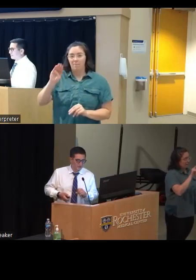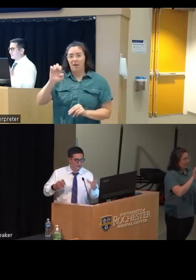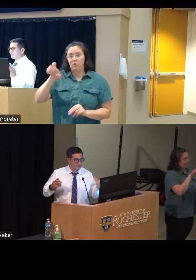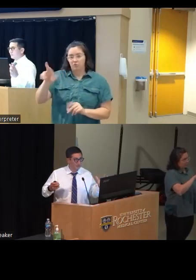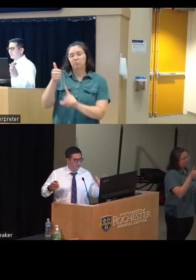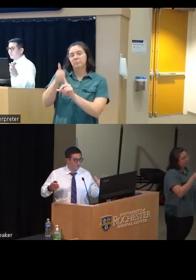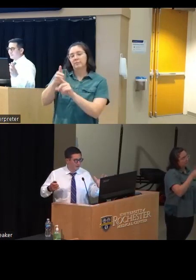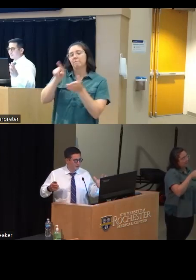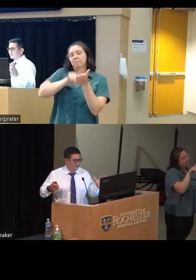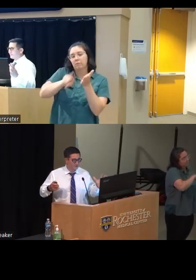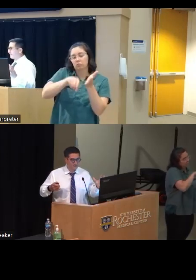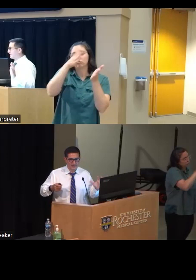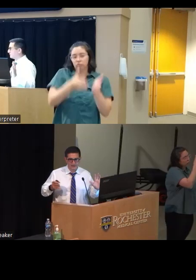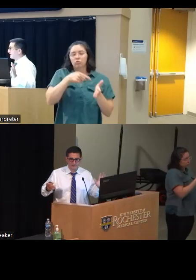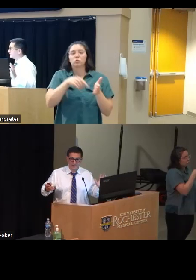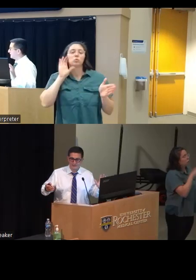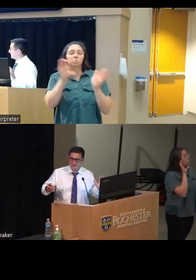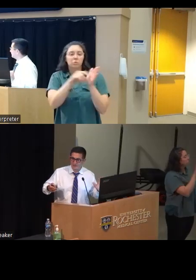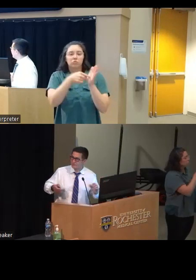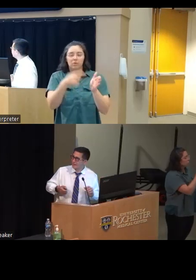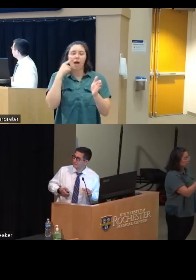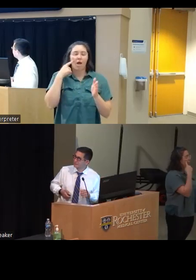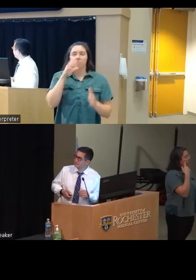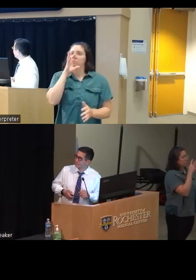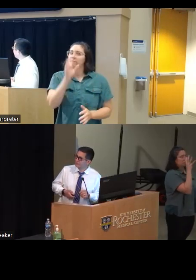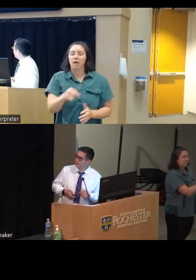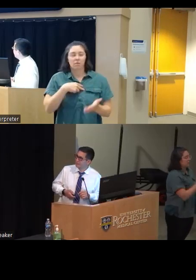Psychiatry that showed a fundus image of the eye and I was fascinated I was captured you know from